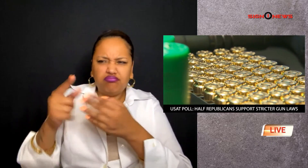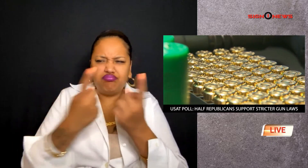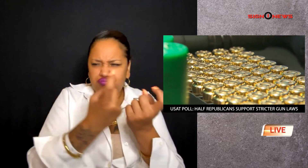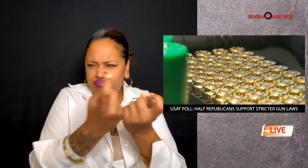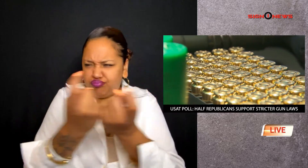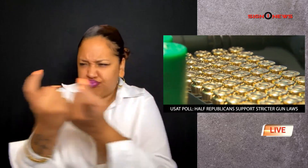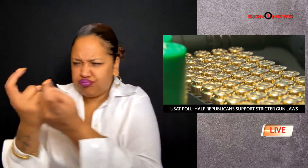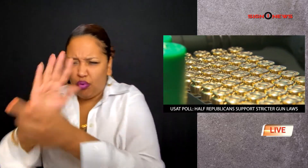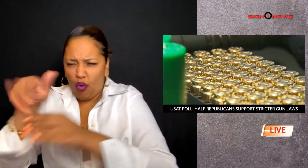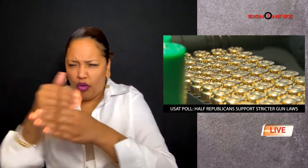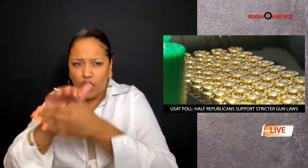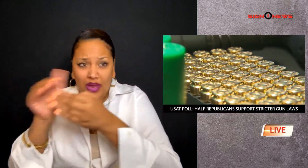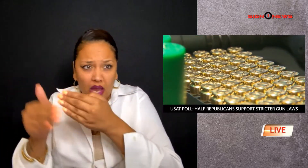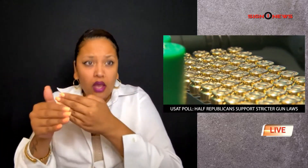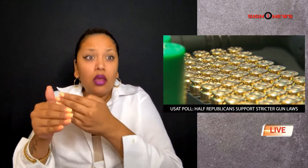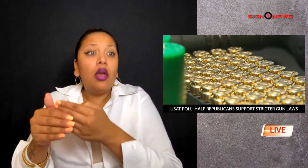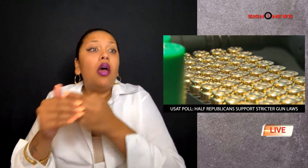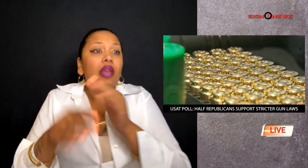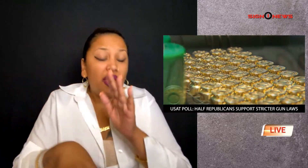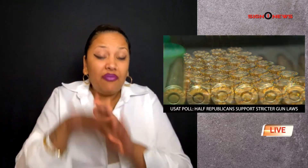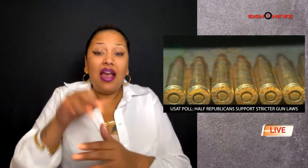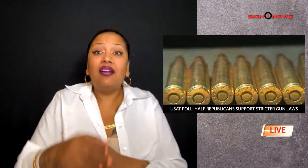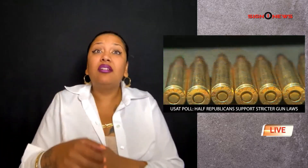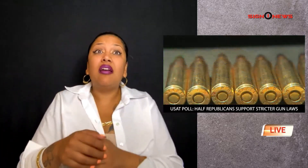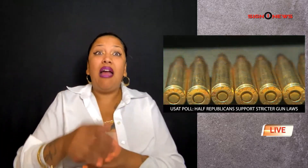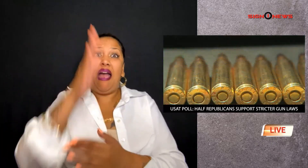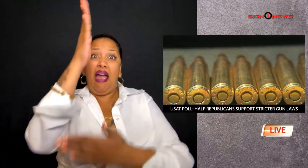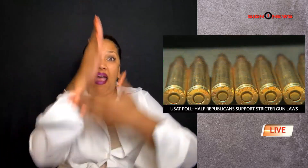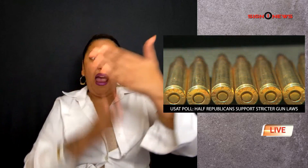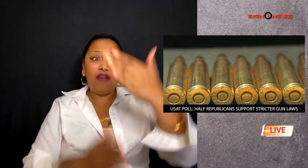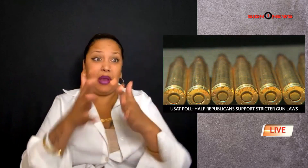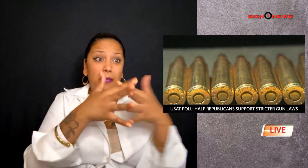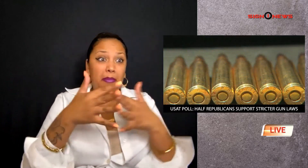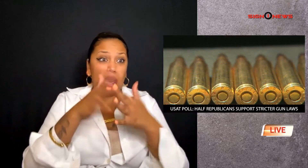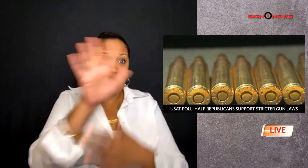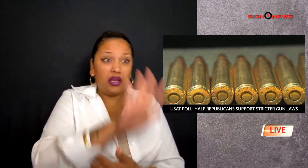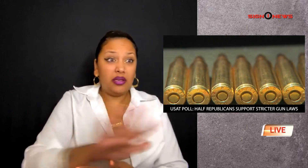the USA Today IPSOS poll taken over the weekend